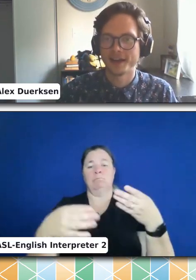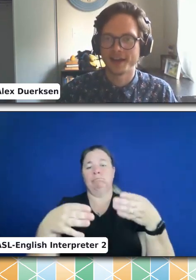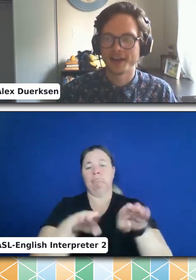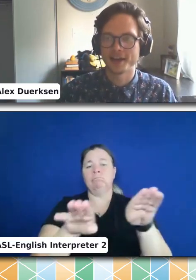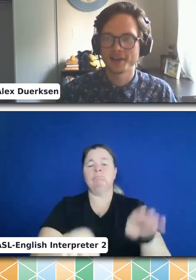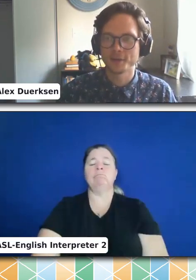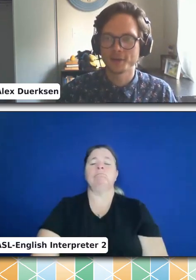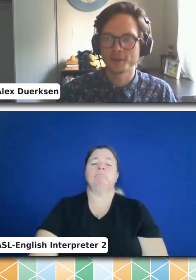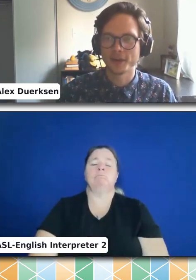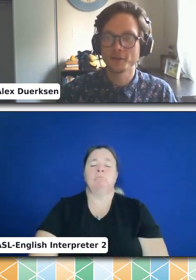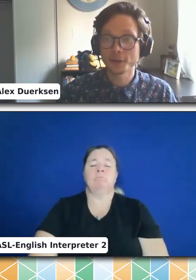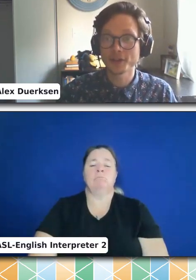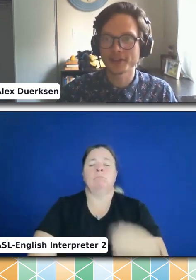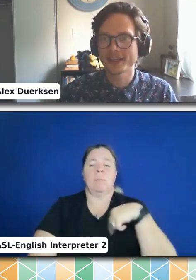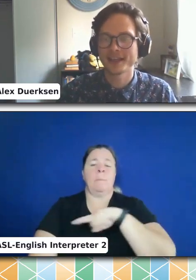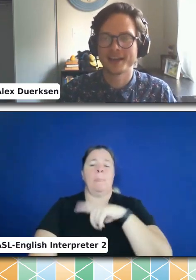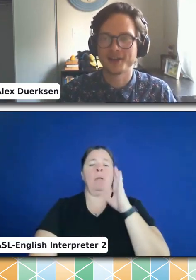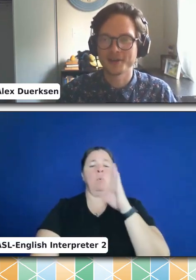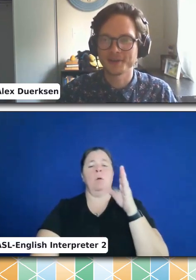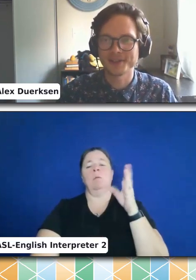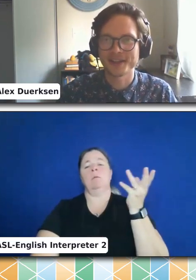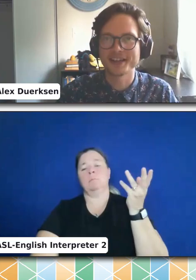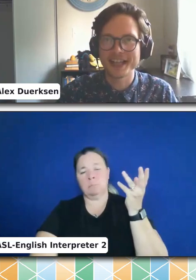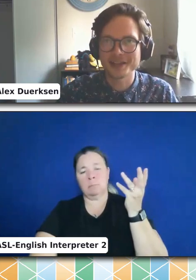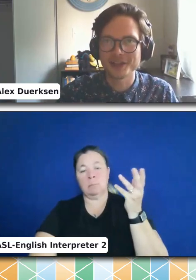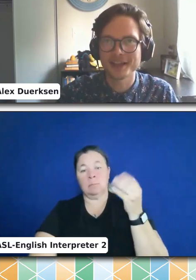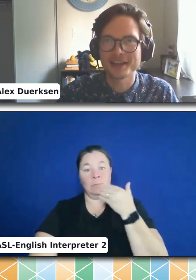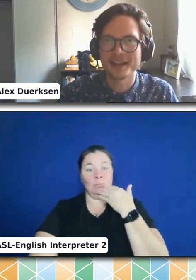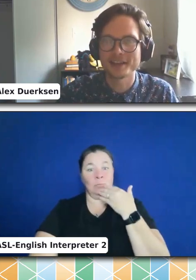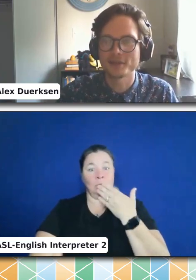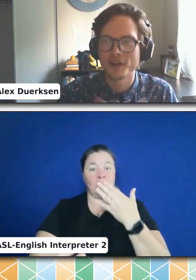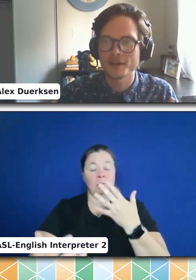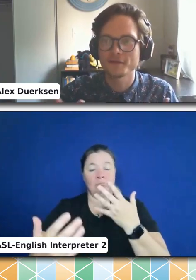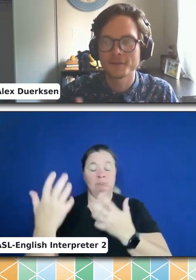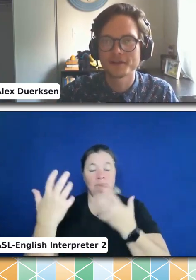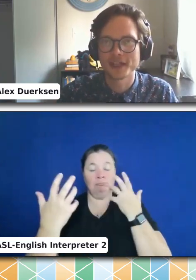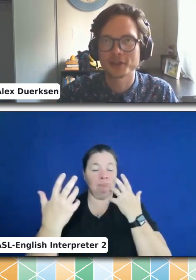I think we'll, unfortunately, although it was an engaging and very informative session.